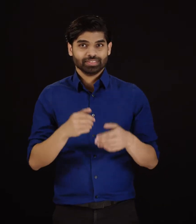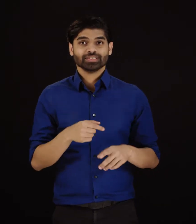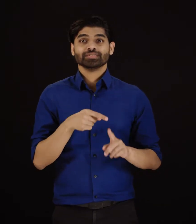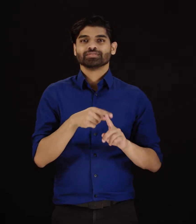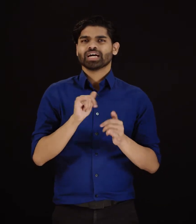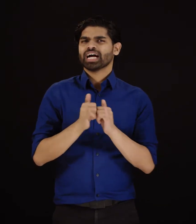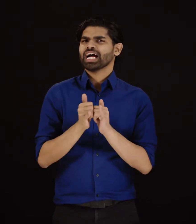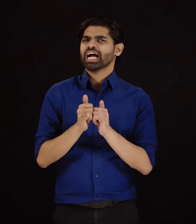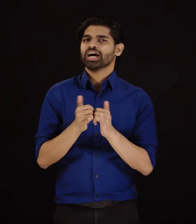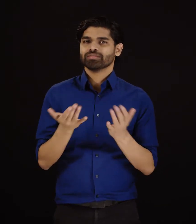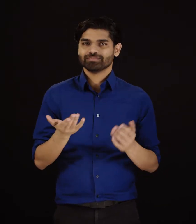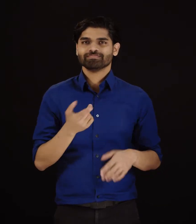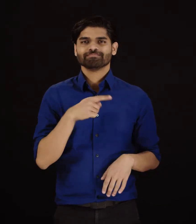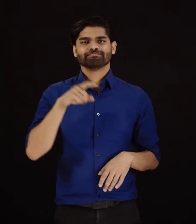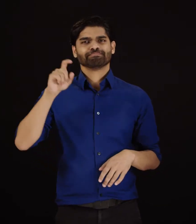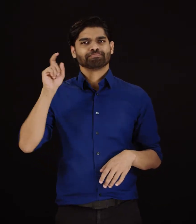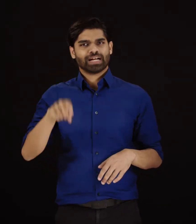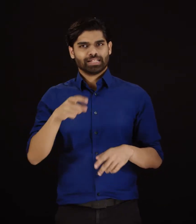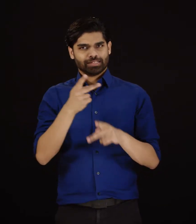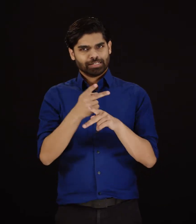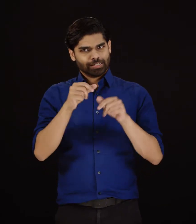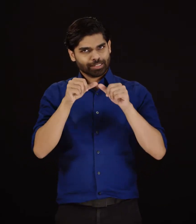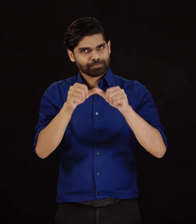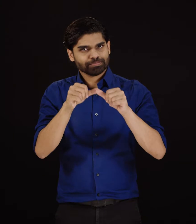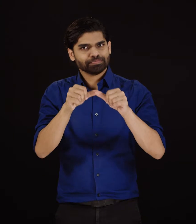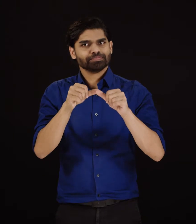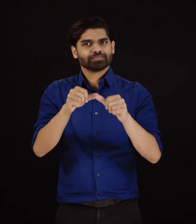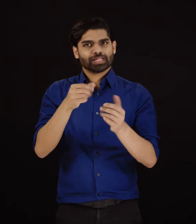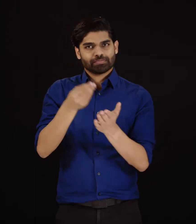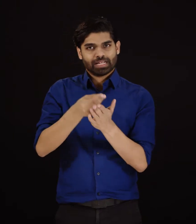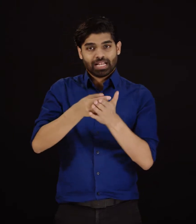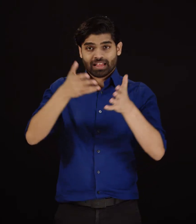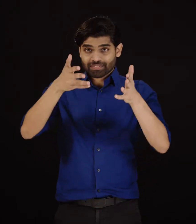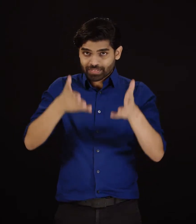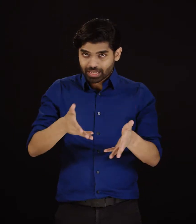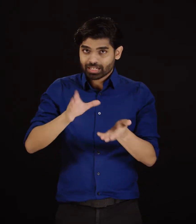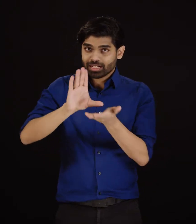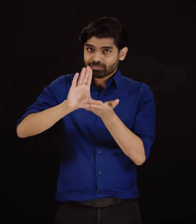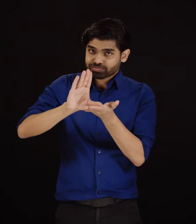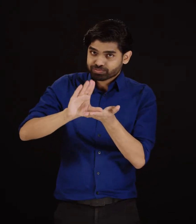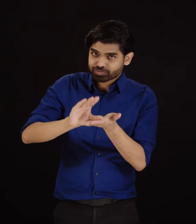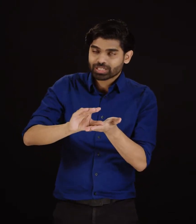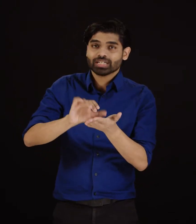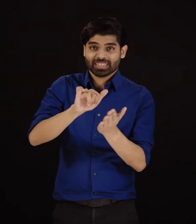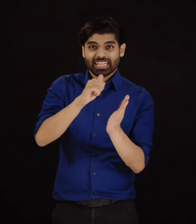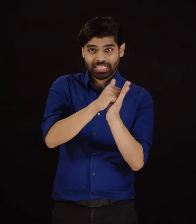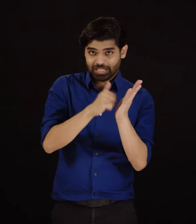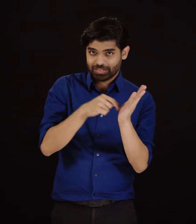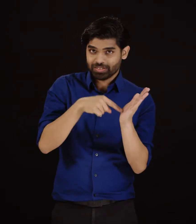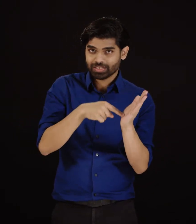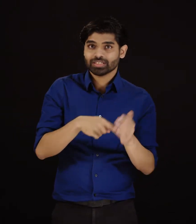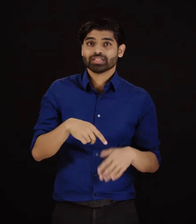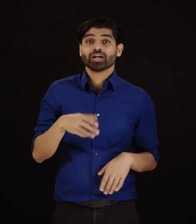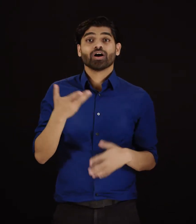Maintain an Active Balance, or have credit available on the account. A customer’s available credit is used to